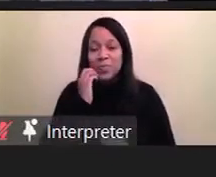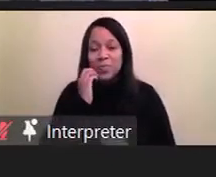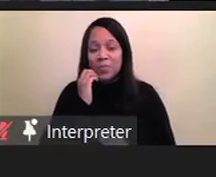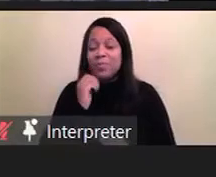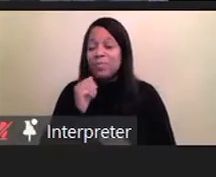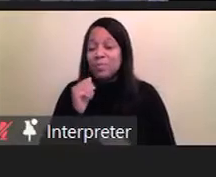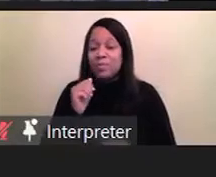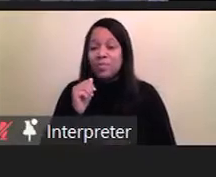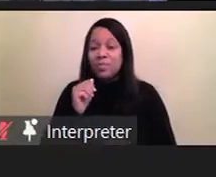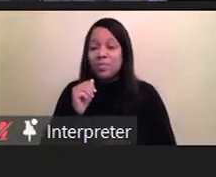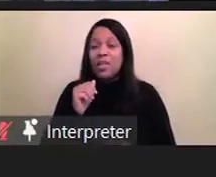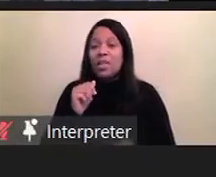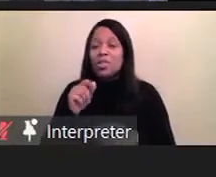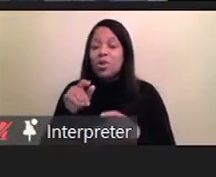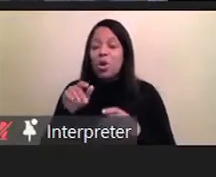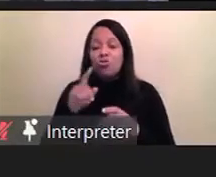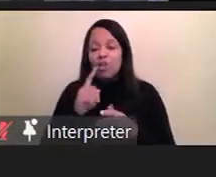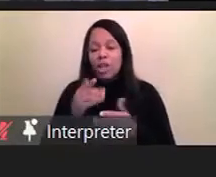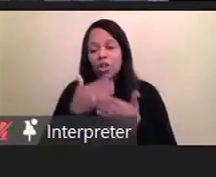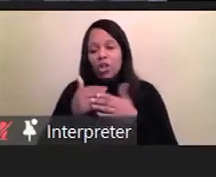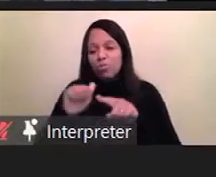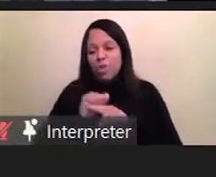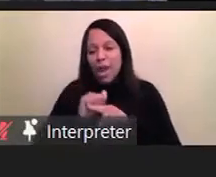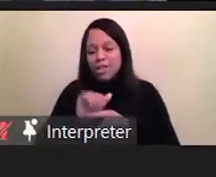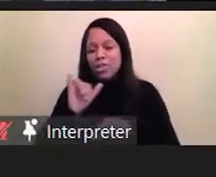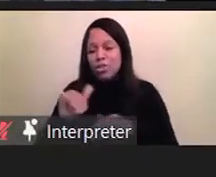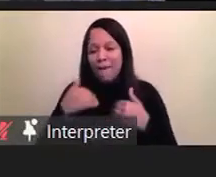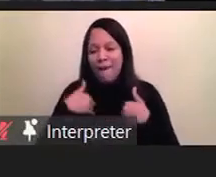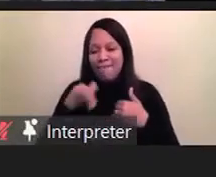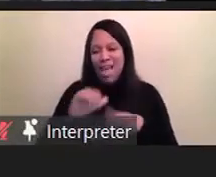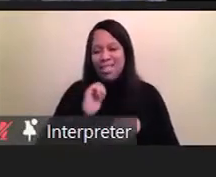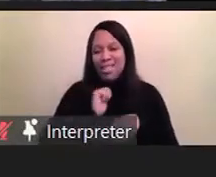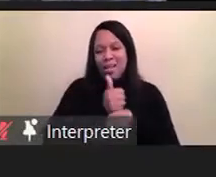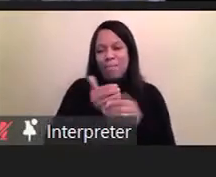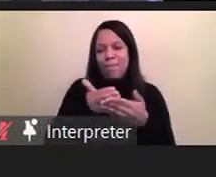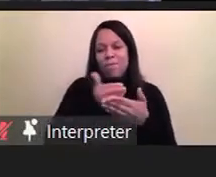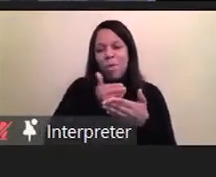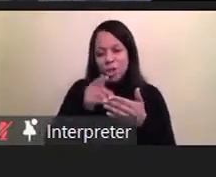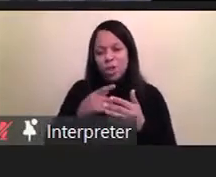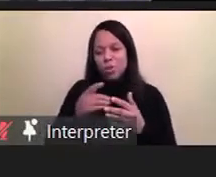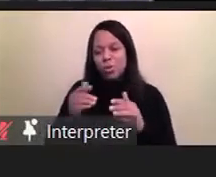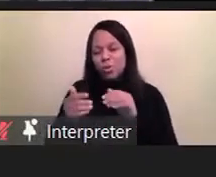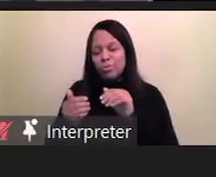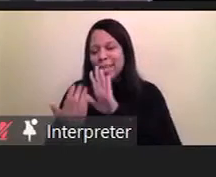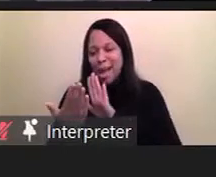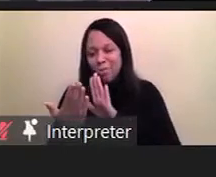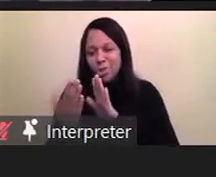with the person with disabilities,